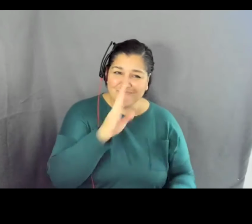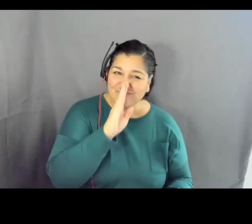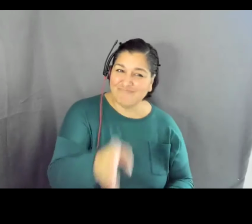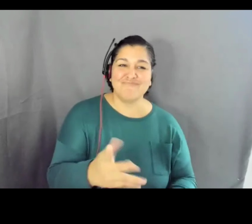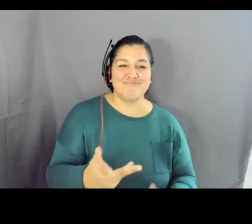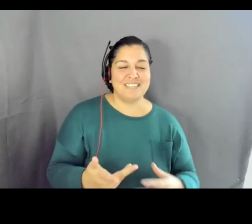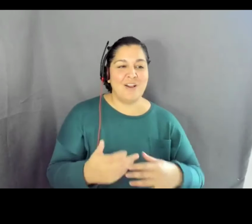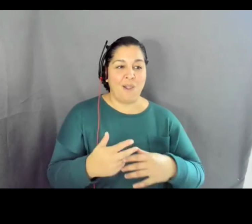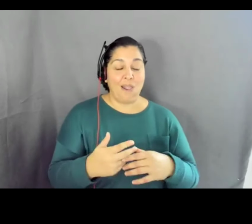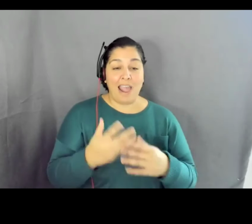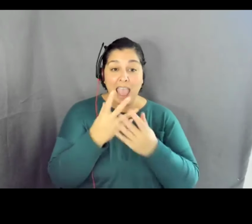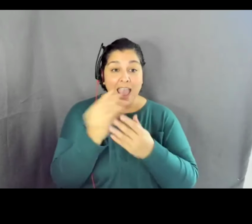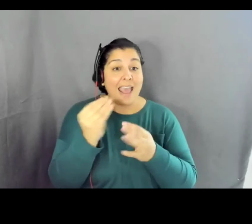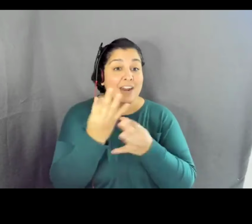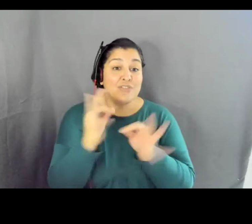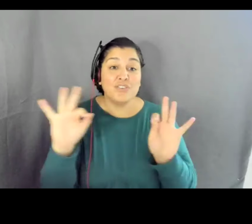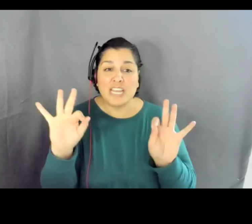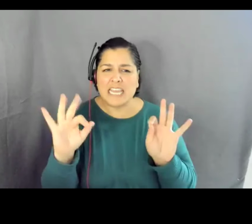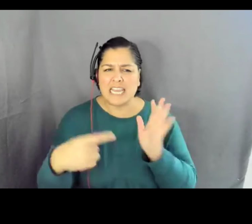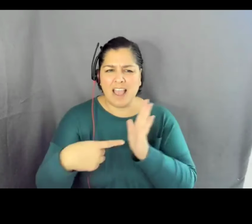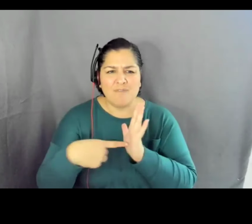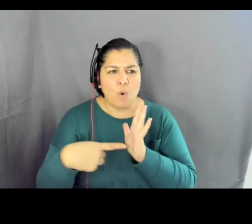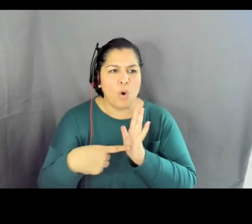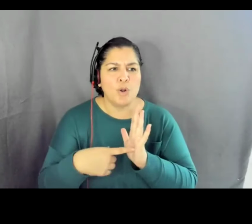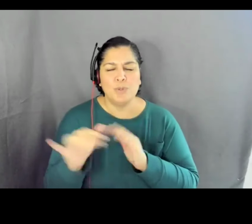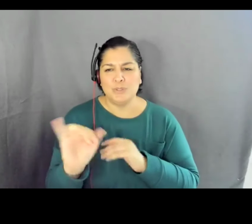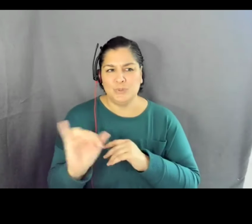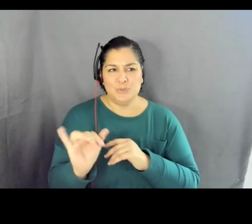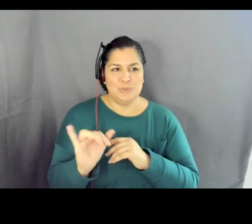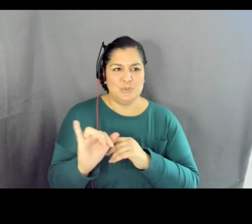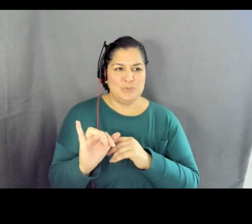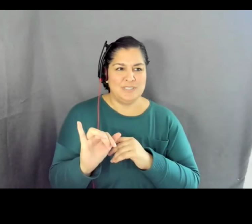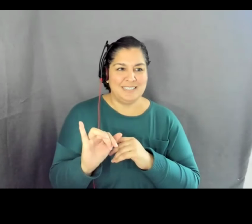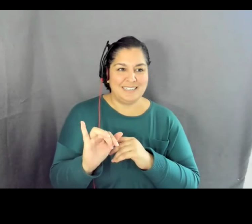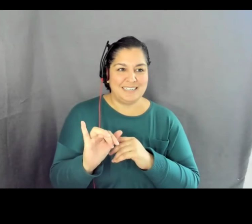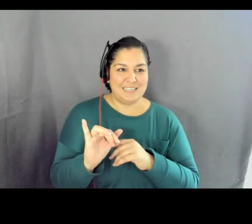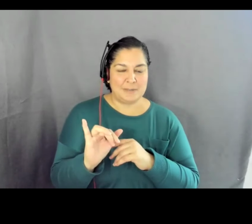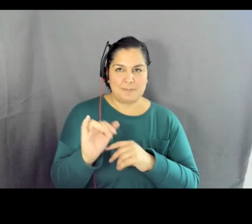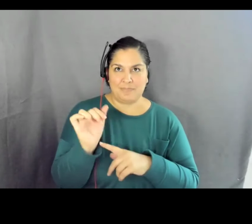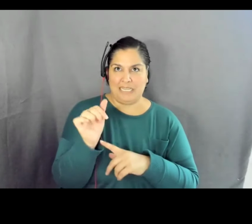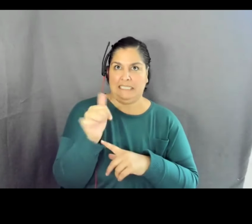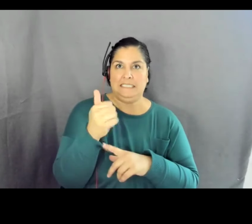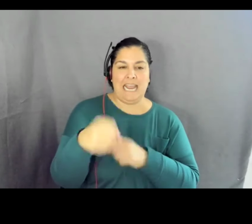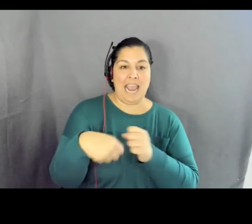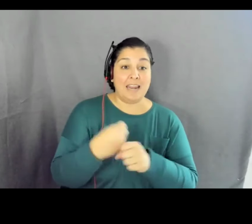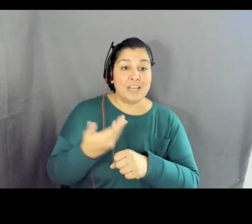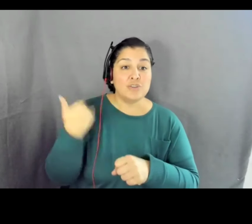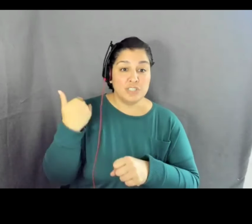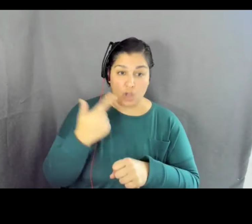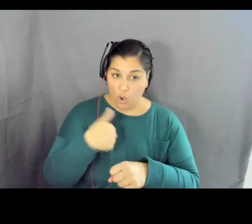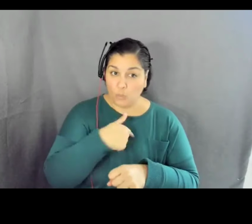the free and affordable thing, it's like we, about ten years ago, we made our whole festival free,